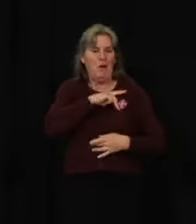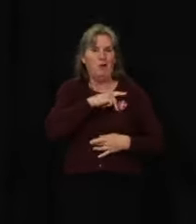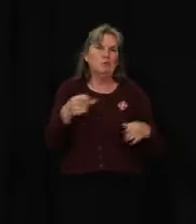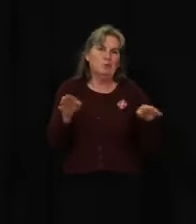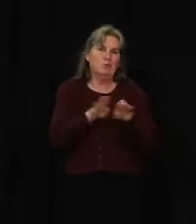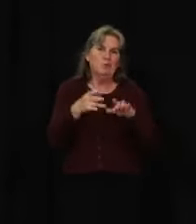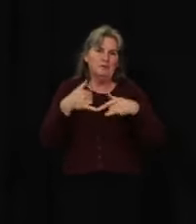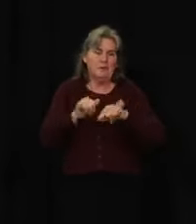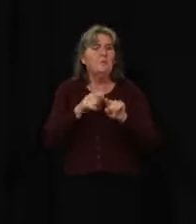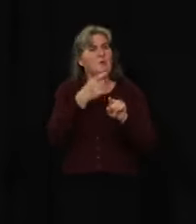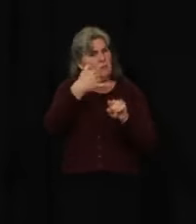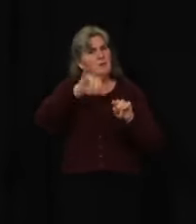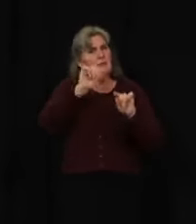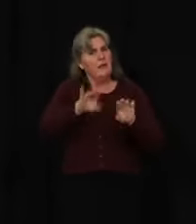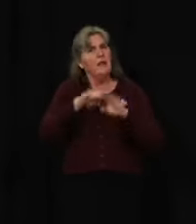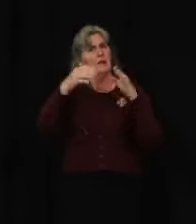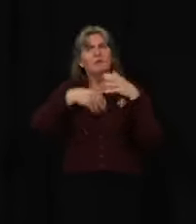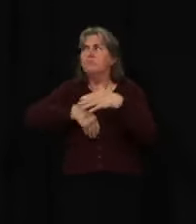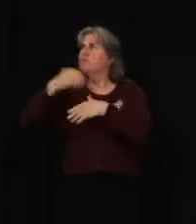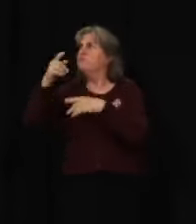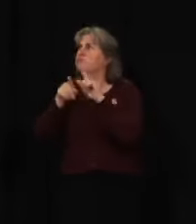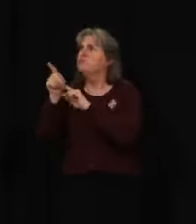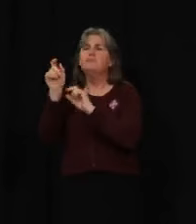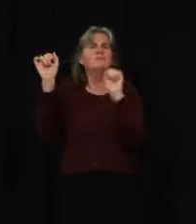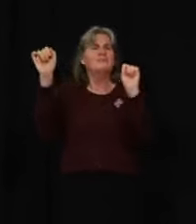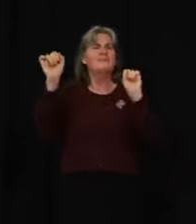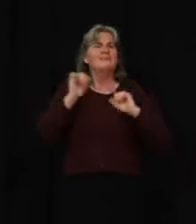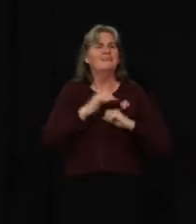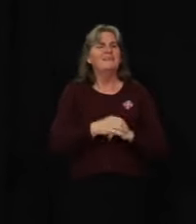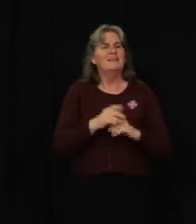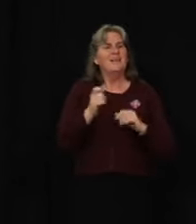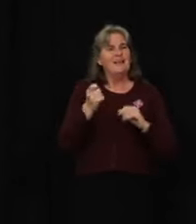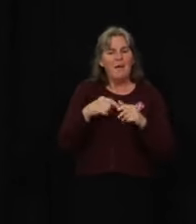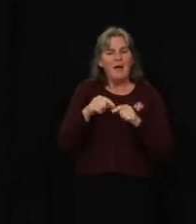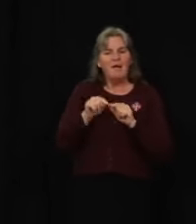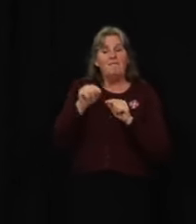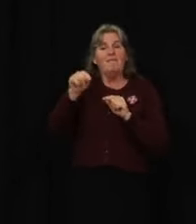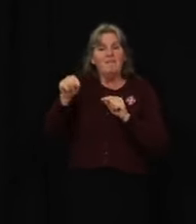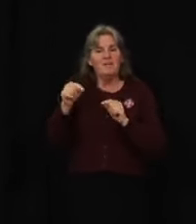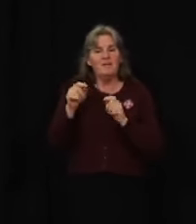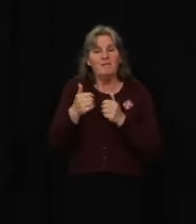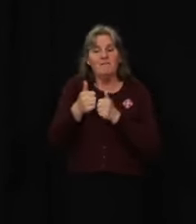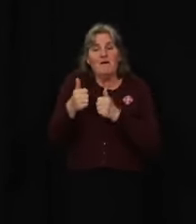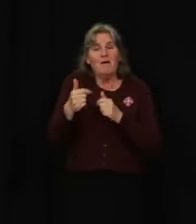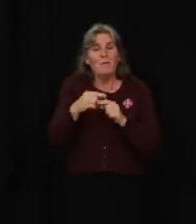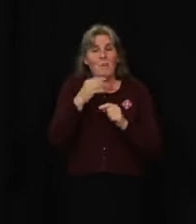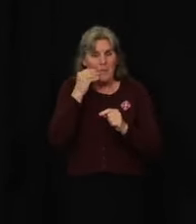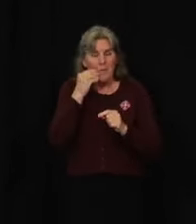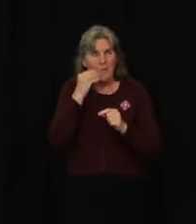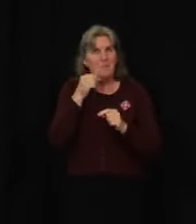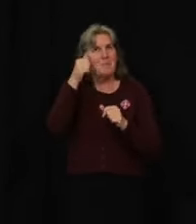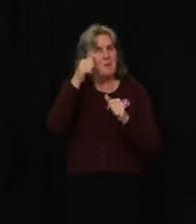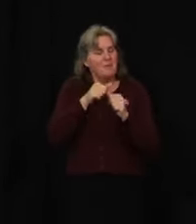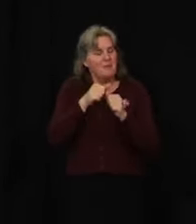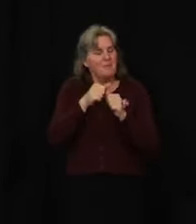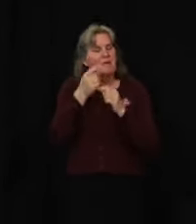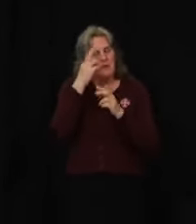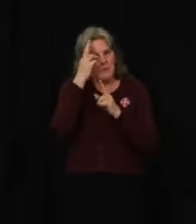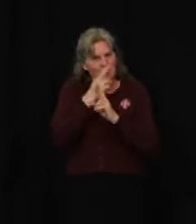opening a dimmer switch a little more. Today we have added guidelines for summer camps and retail outlets.